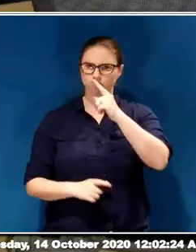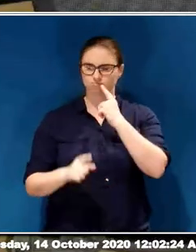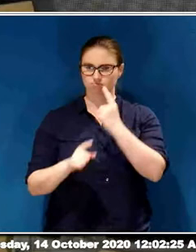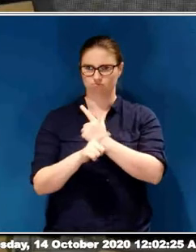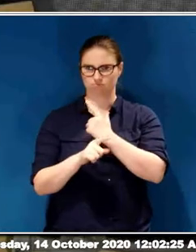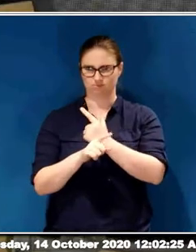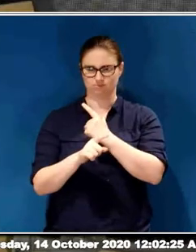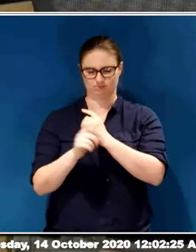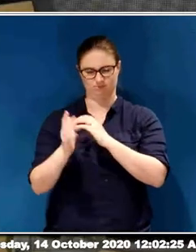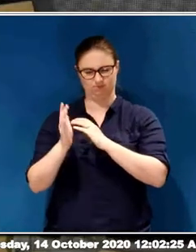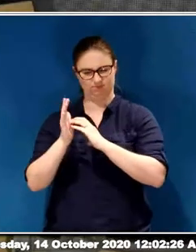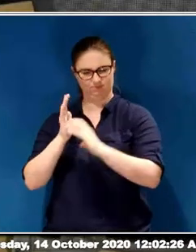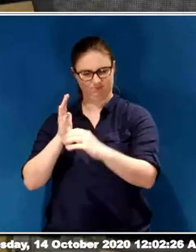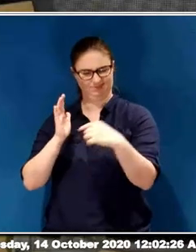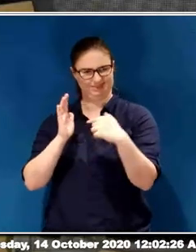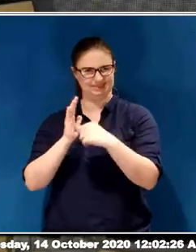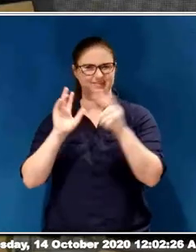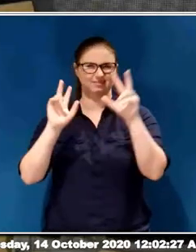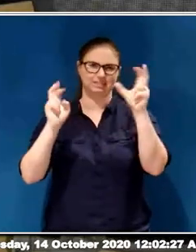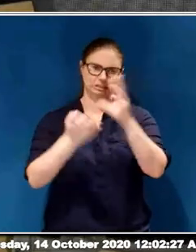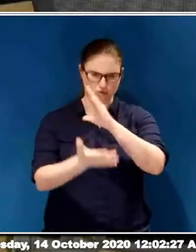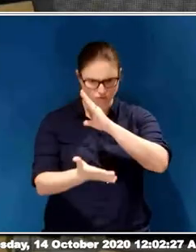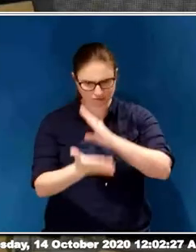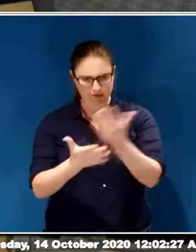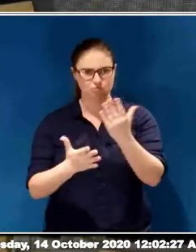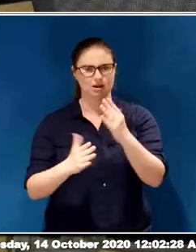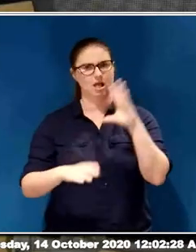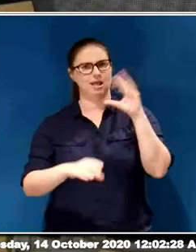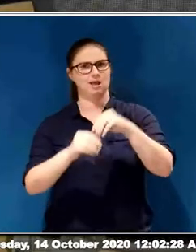students should be provided with learning activities in which they are